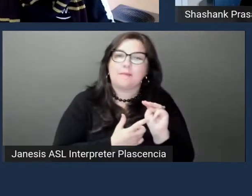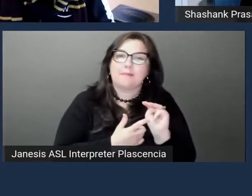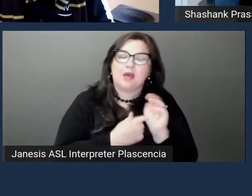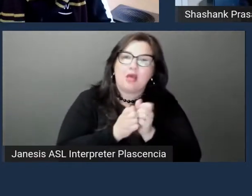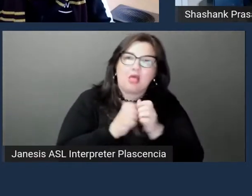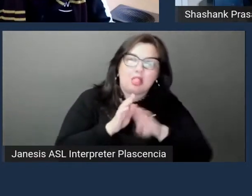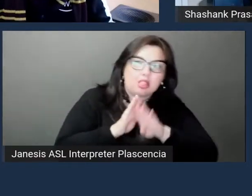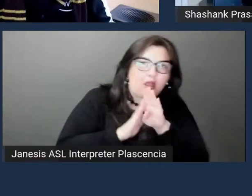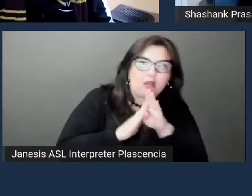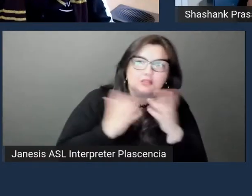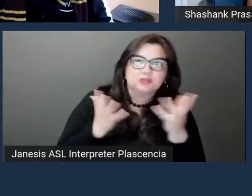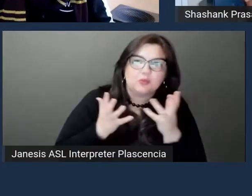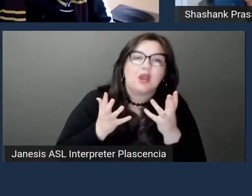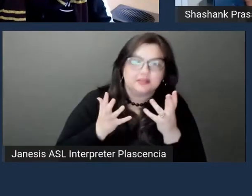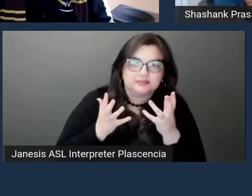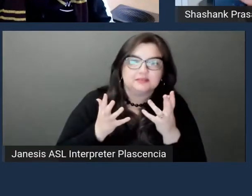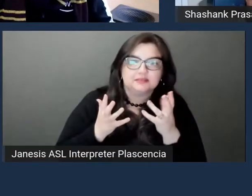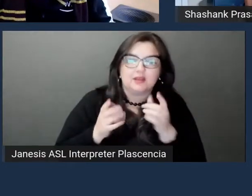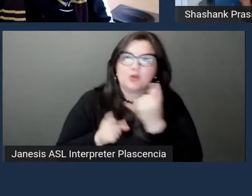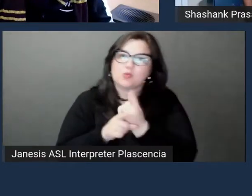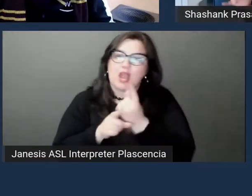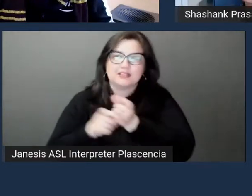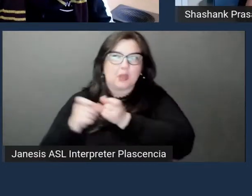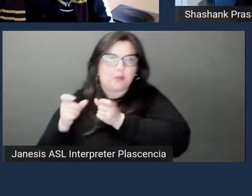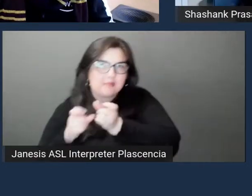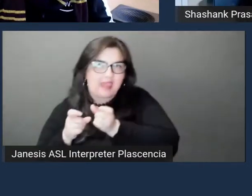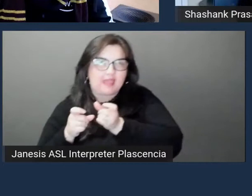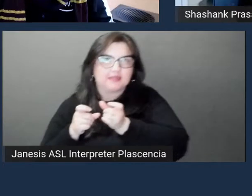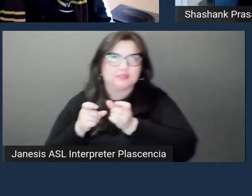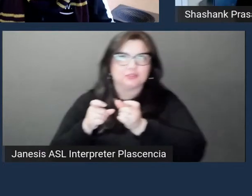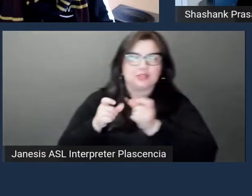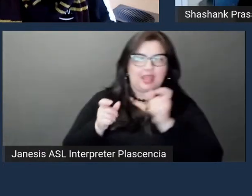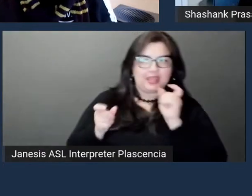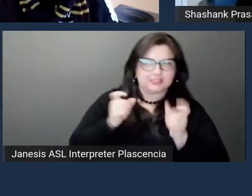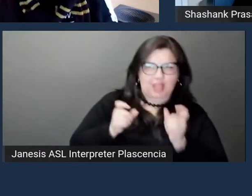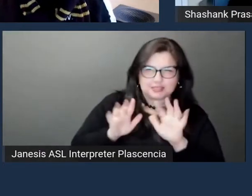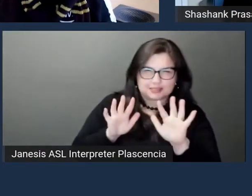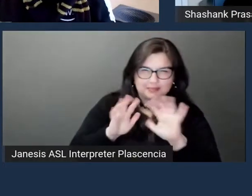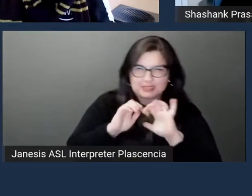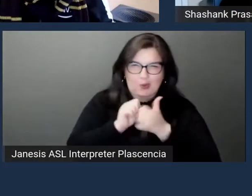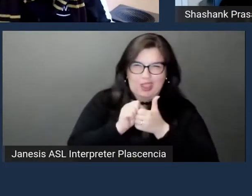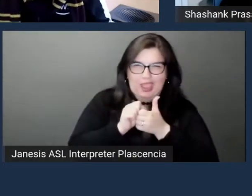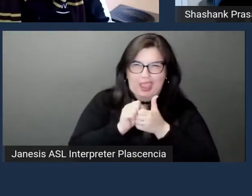Yeah. We still manage and then custom. So how does custom manage, so that's probably what we want to learn more about.